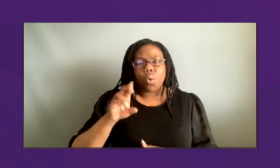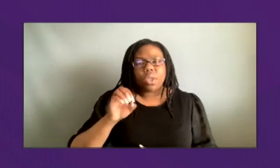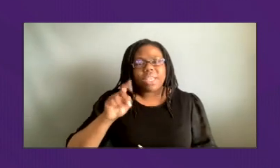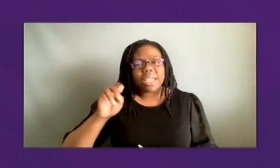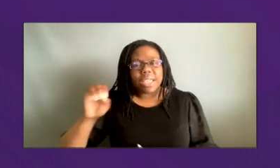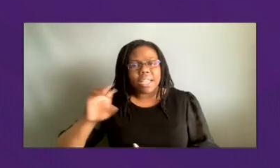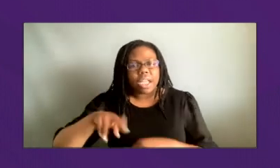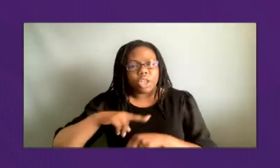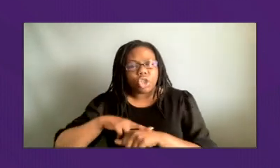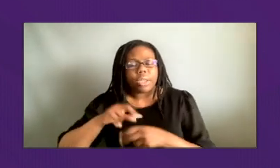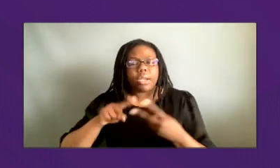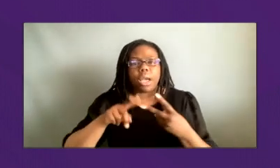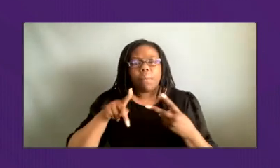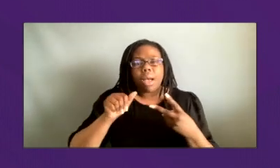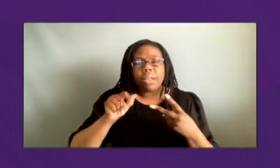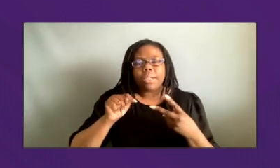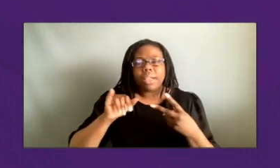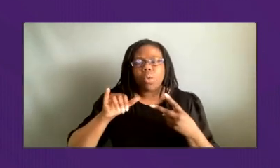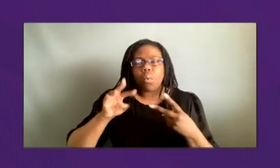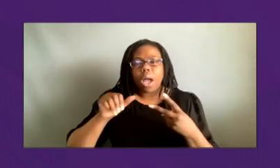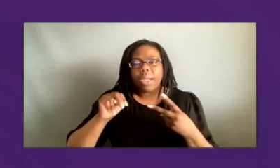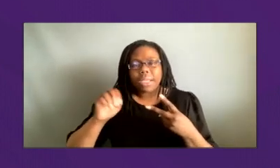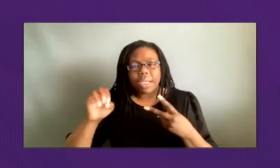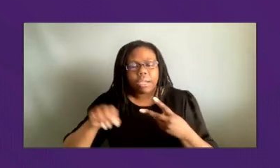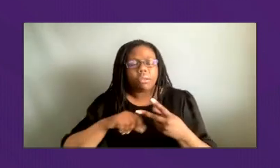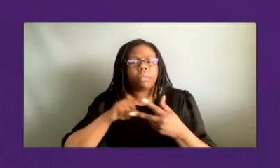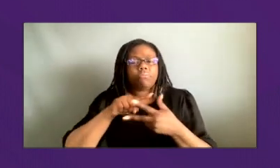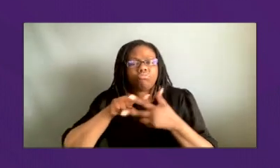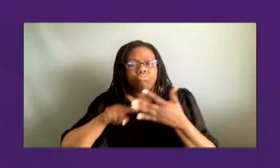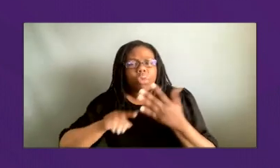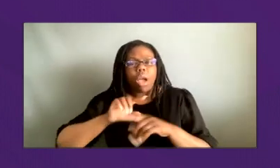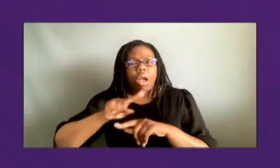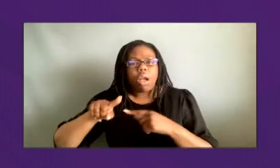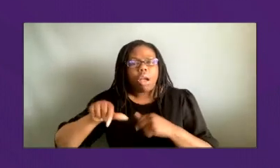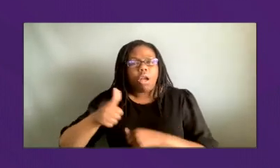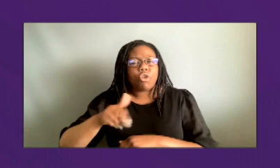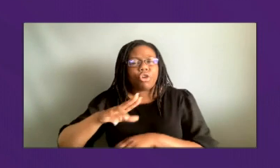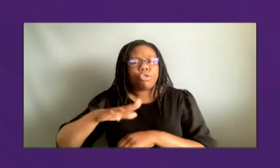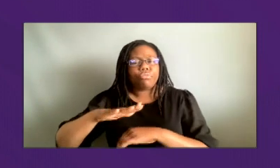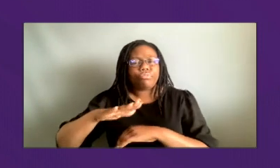But for some historical context, the Indian Removal Act was a law signed